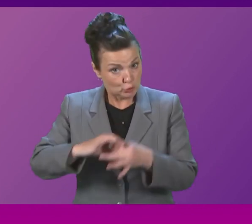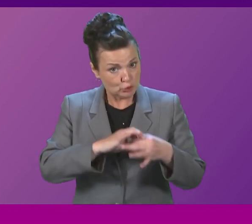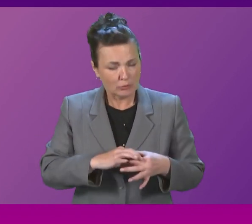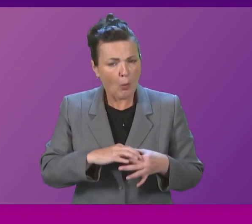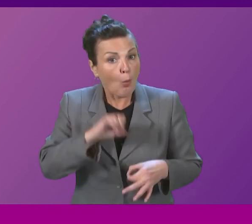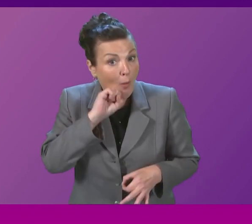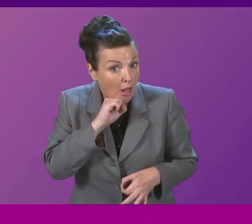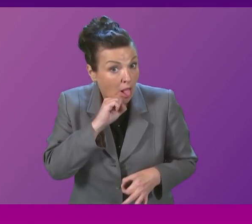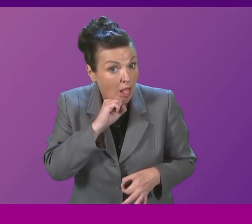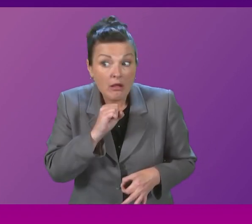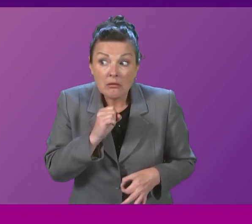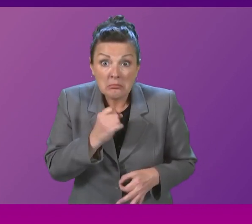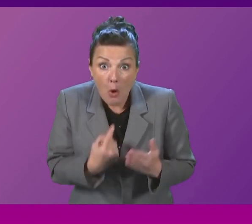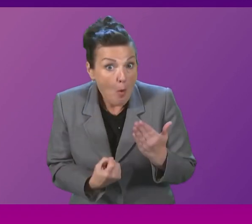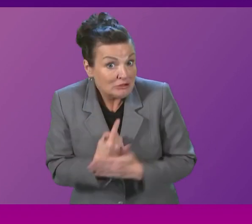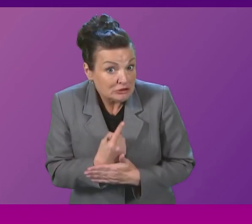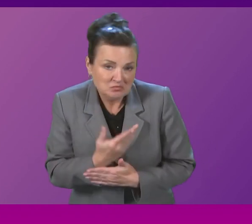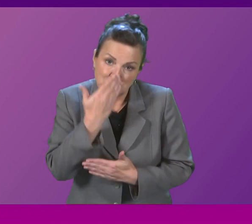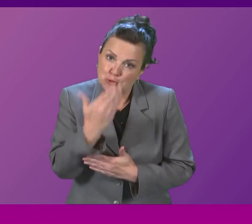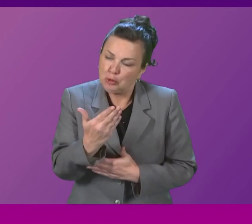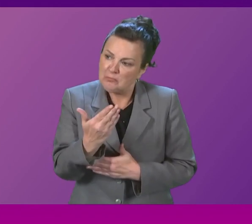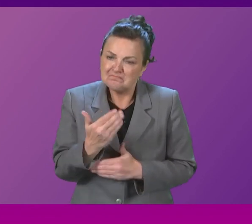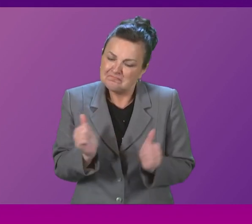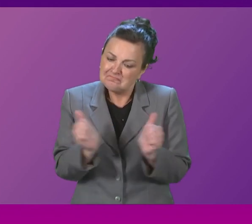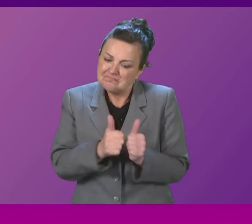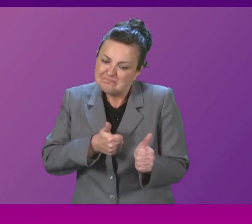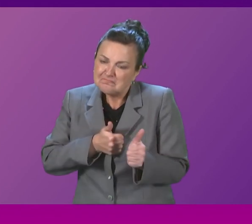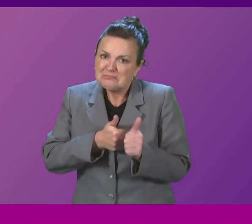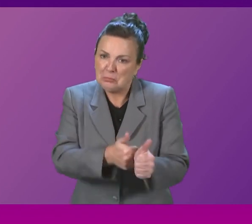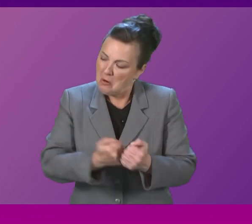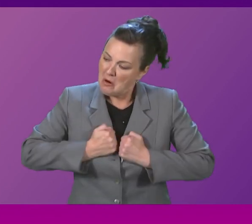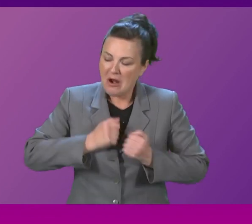the opportunity to express solidarity with our LGBT+ community.